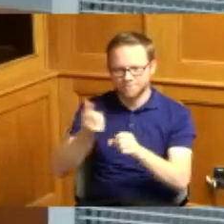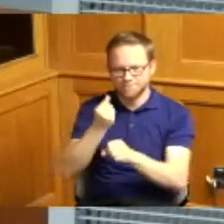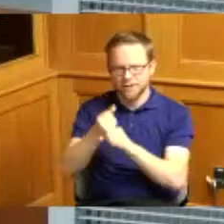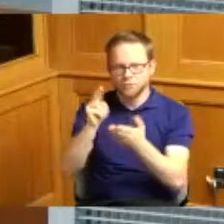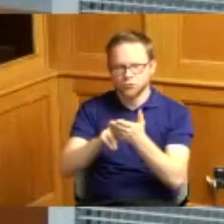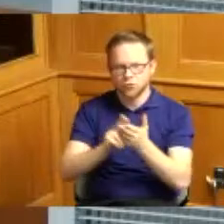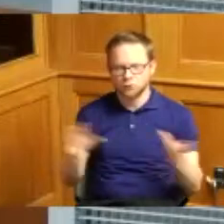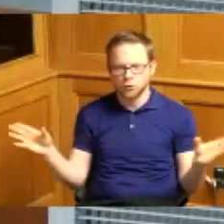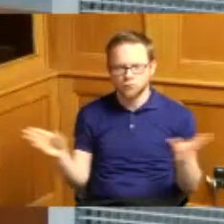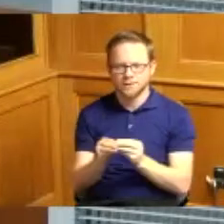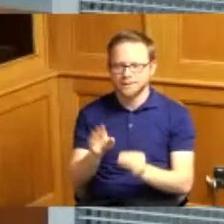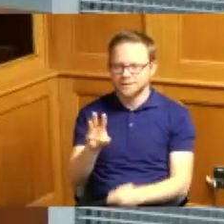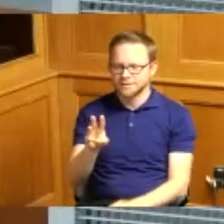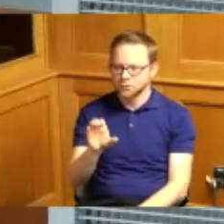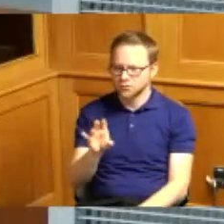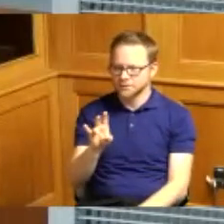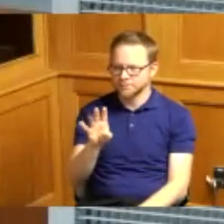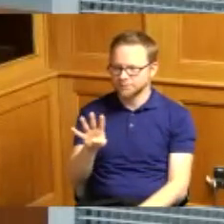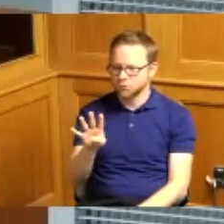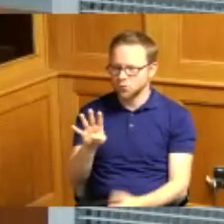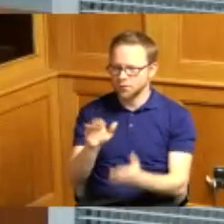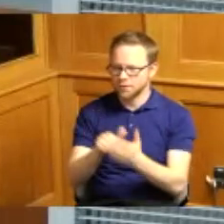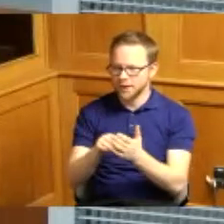eight hundred and eighty dollars and that comes out of the Stormwater District fund